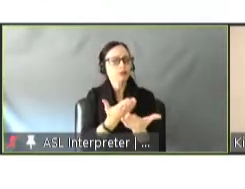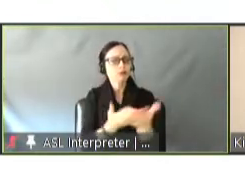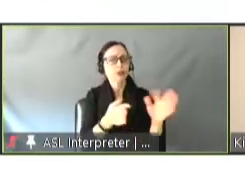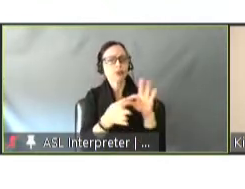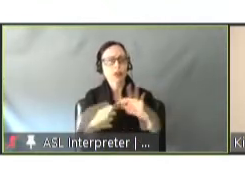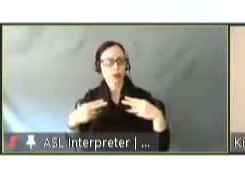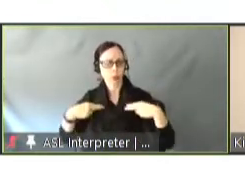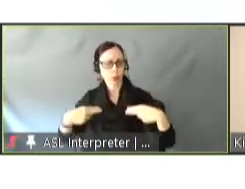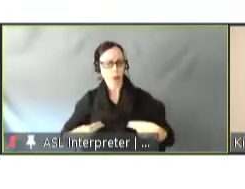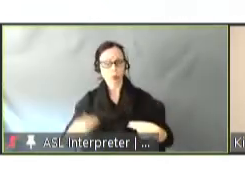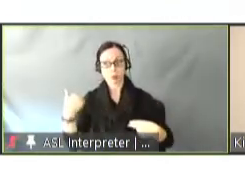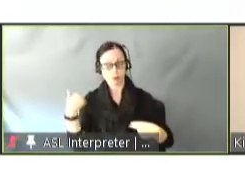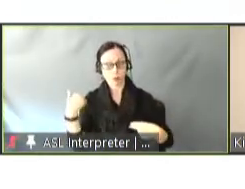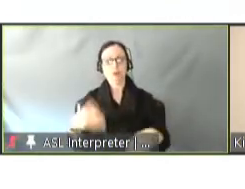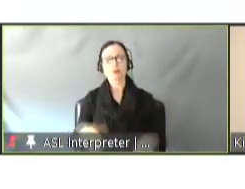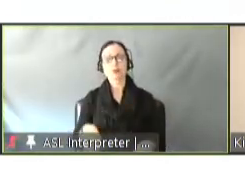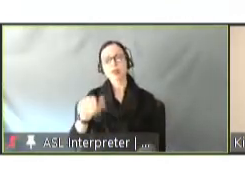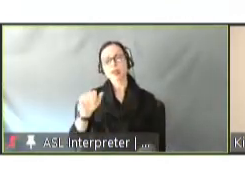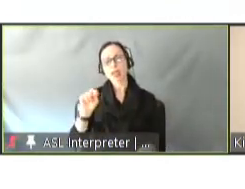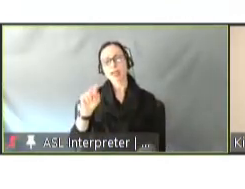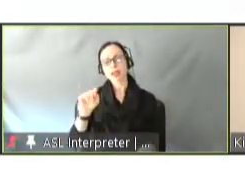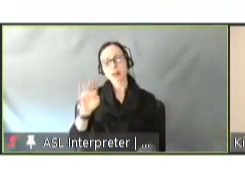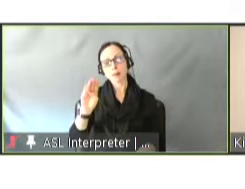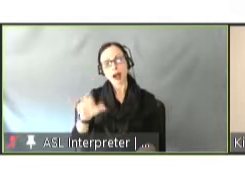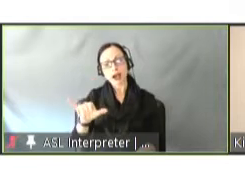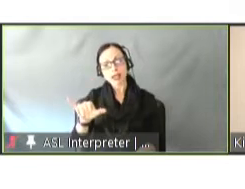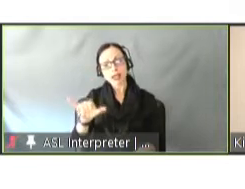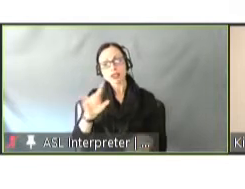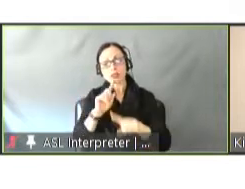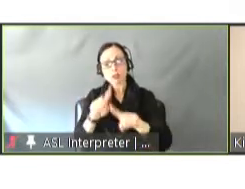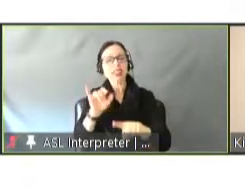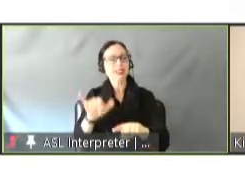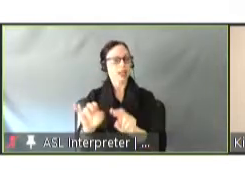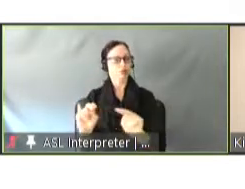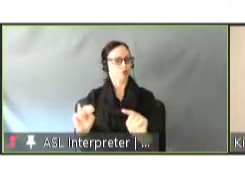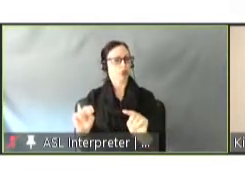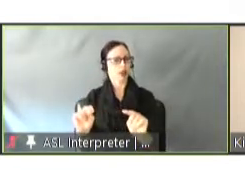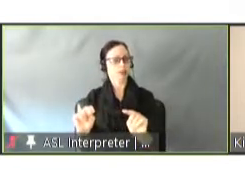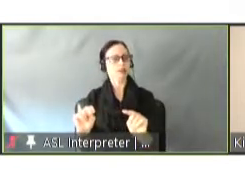The antibody responses, this is the neutralizing antibody responses, it does decrease by about